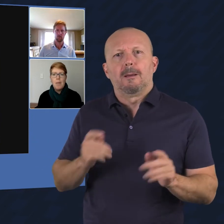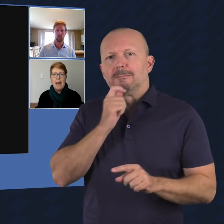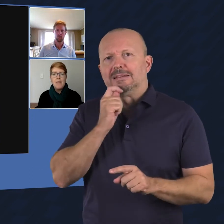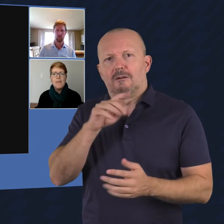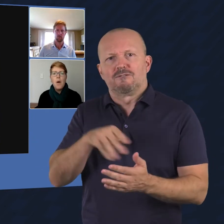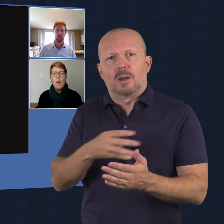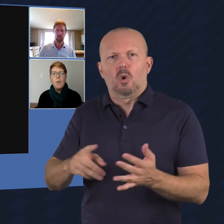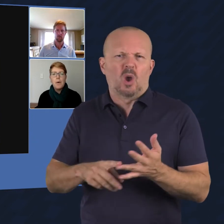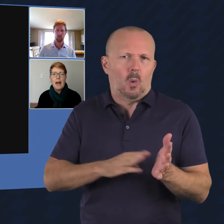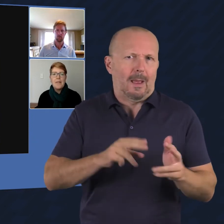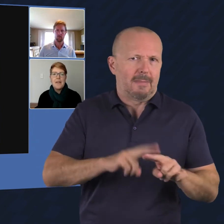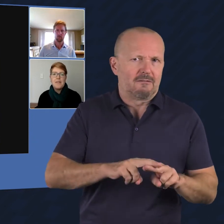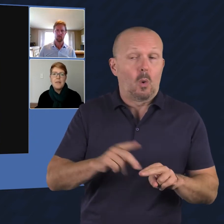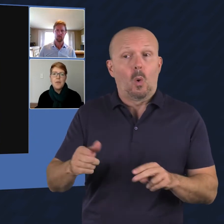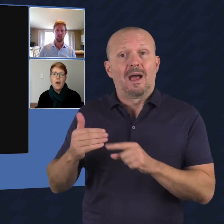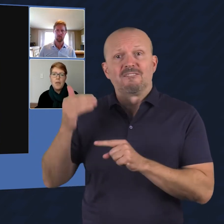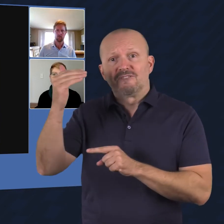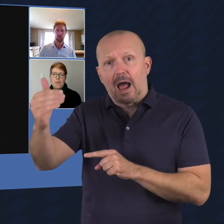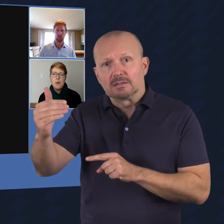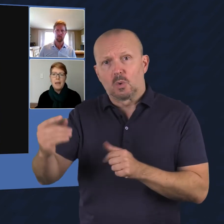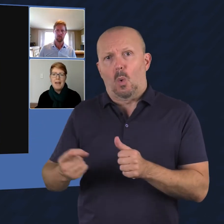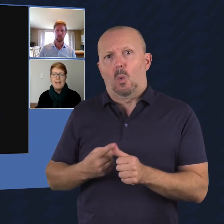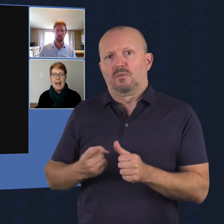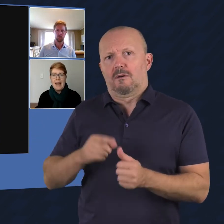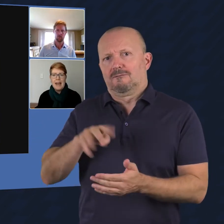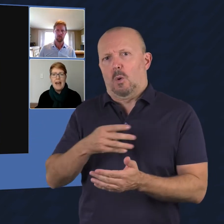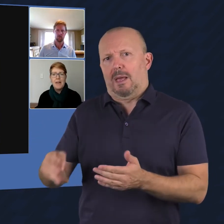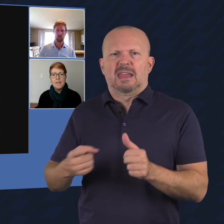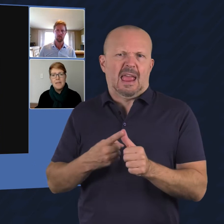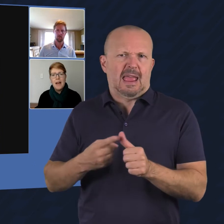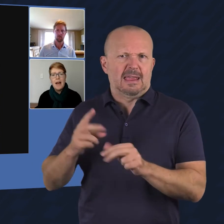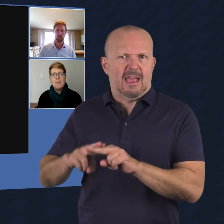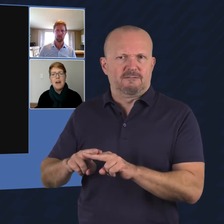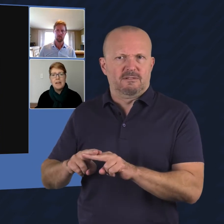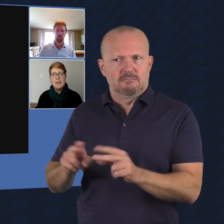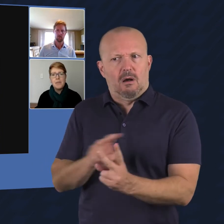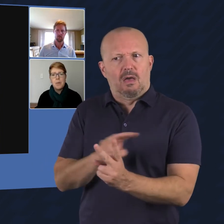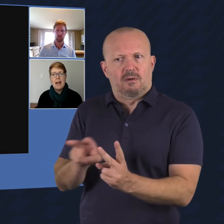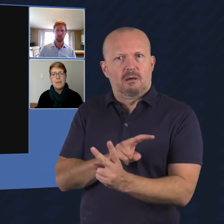OMF, or as advanced authoring format, AAF file formats.